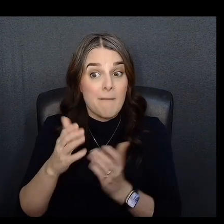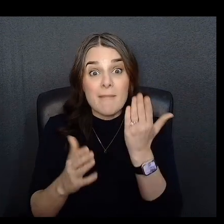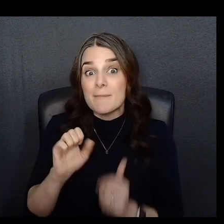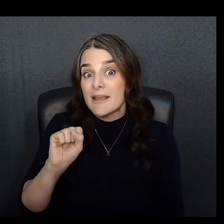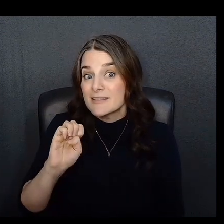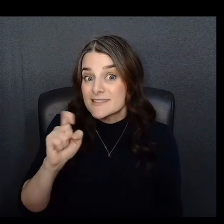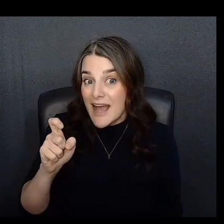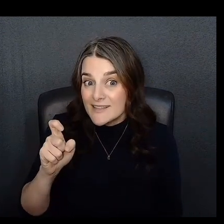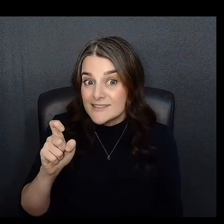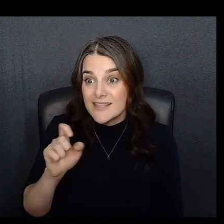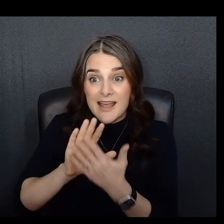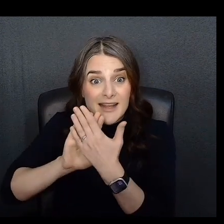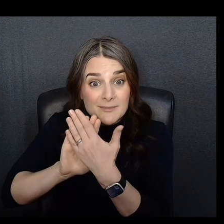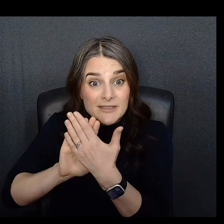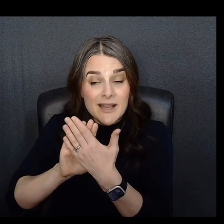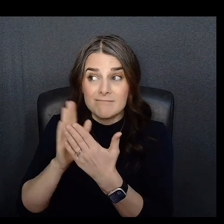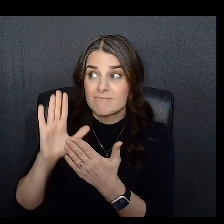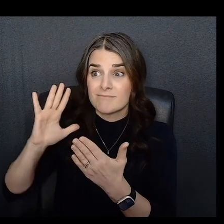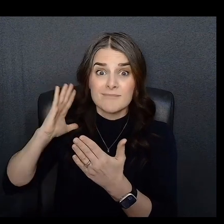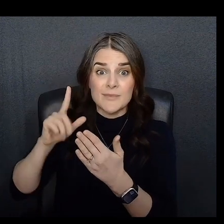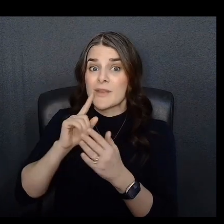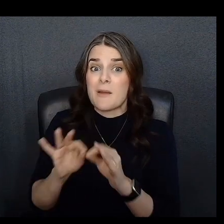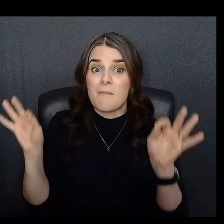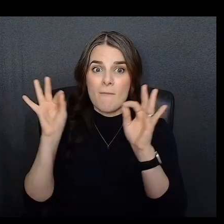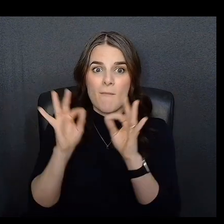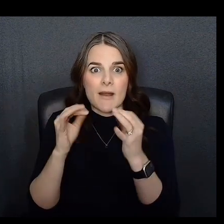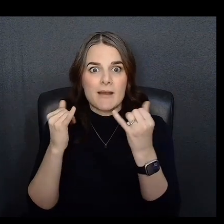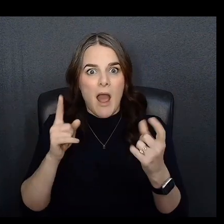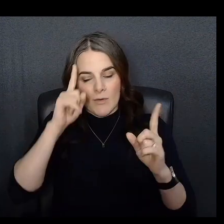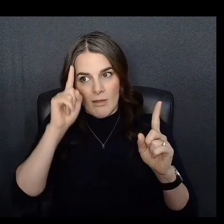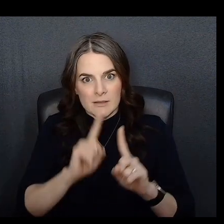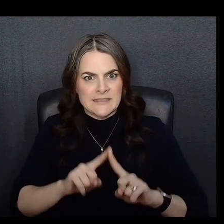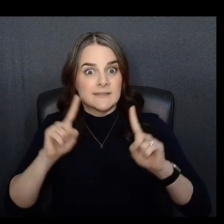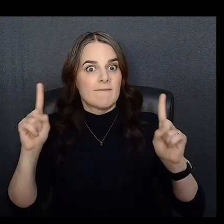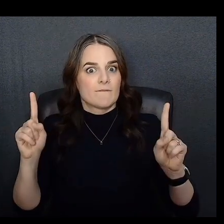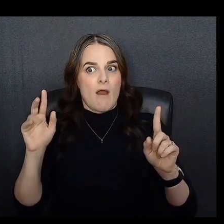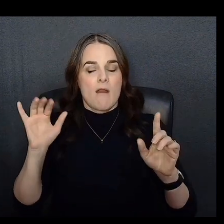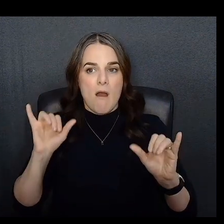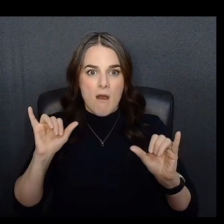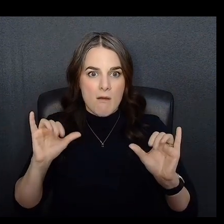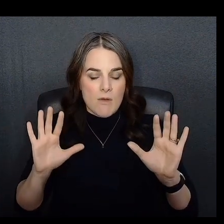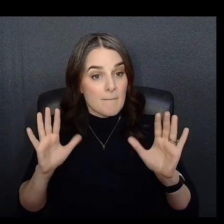in that person's life, but now it looks a lot different. It might even be challenging now.